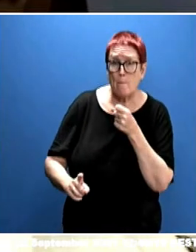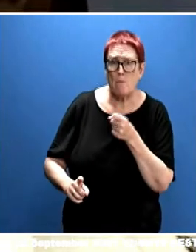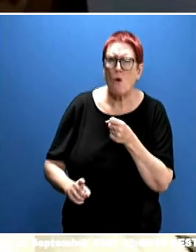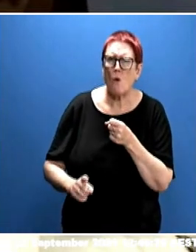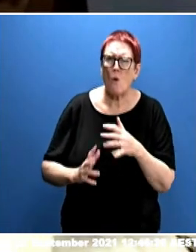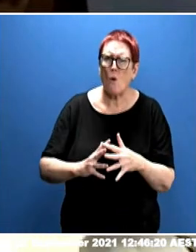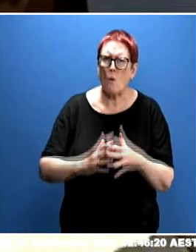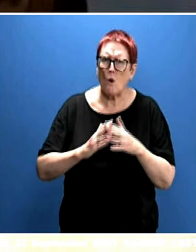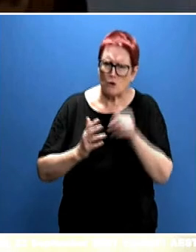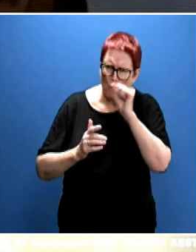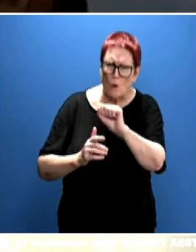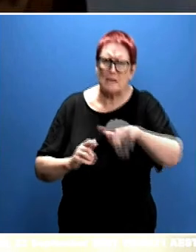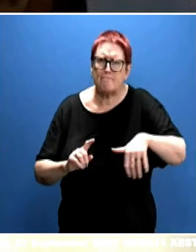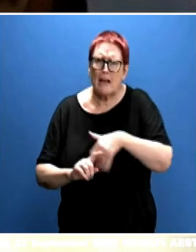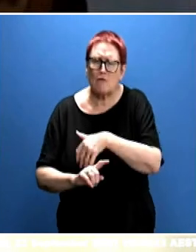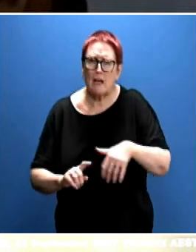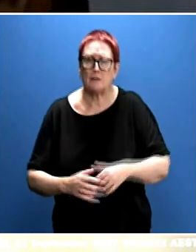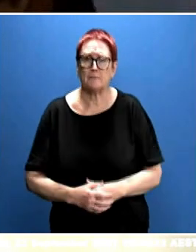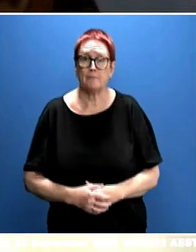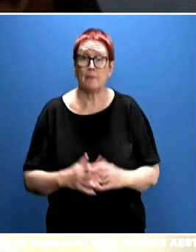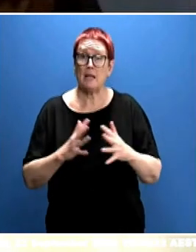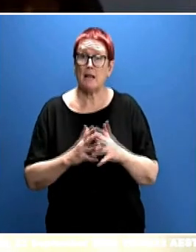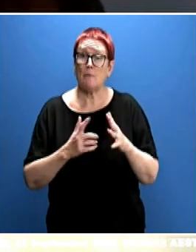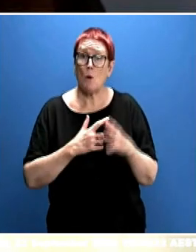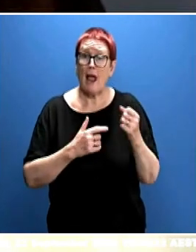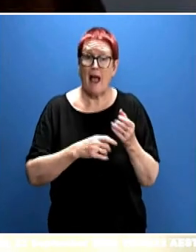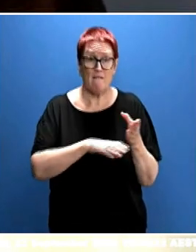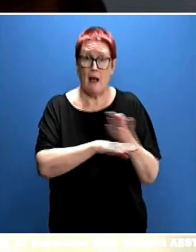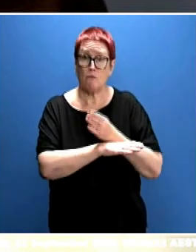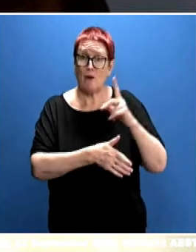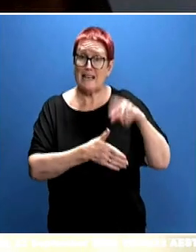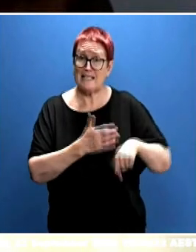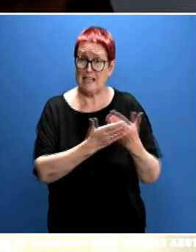Over here we have pre-sentence reports, which form an important part of the